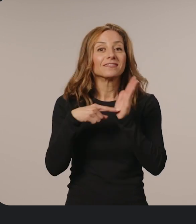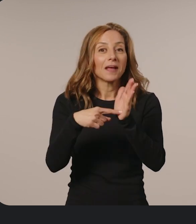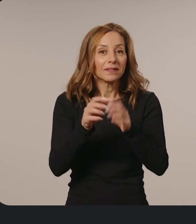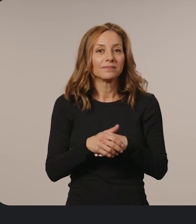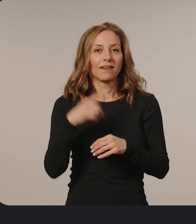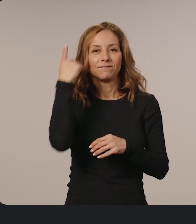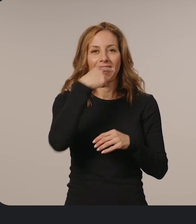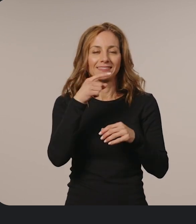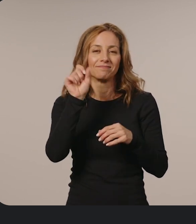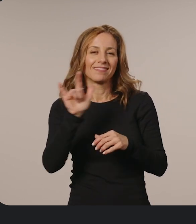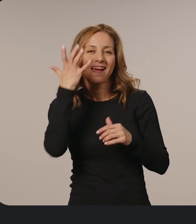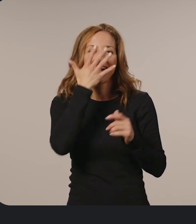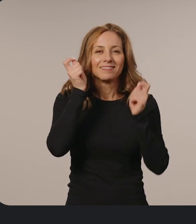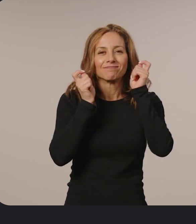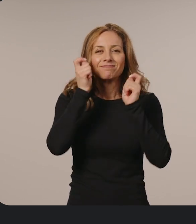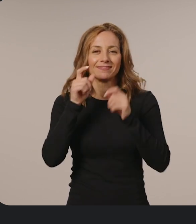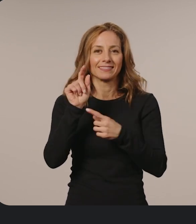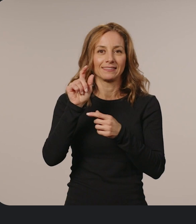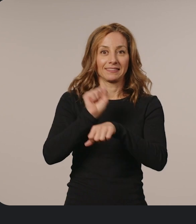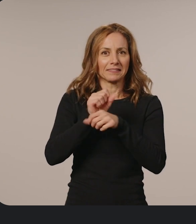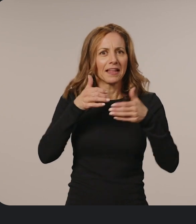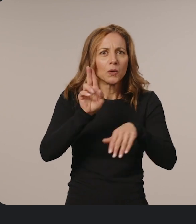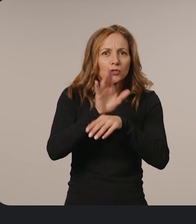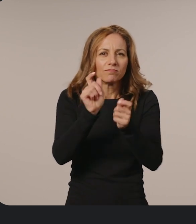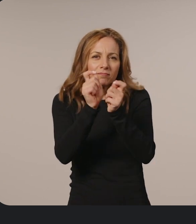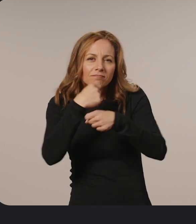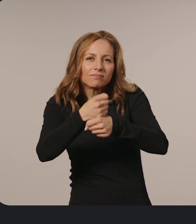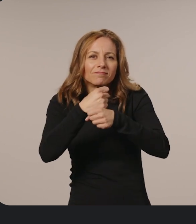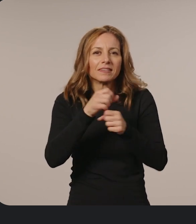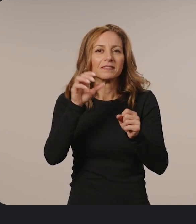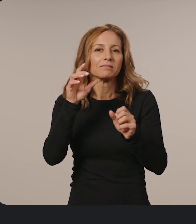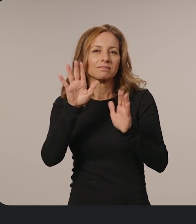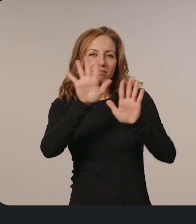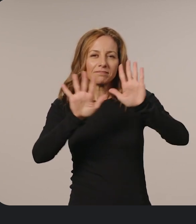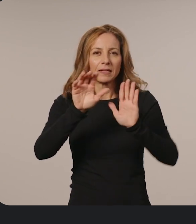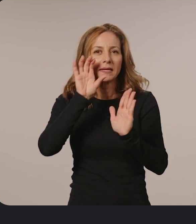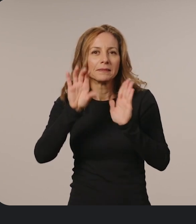As another example, the face stylization task lets users generate stylized portrait